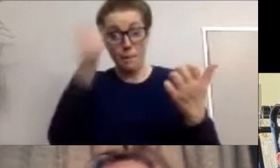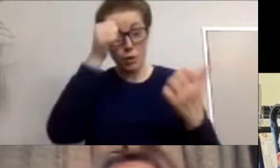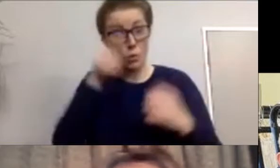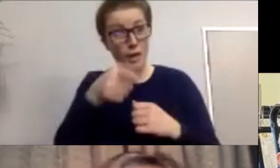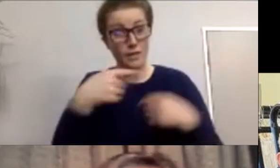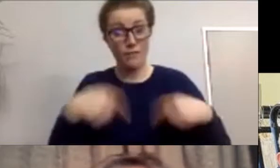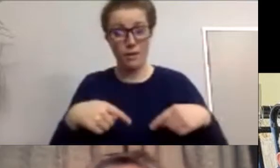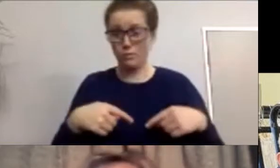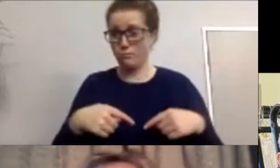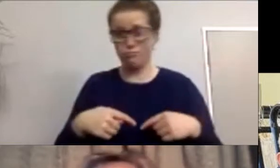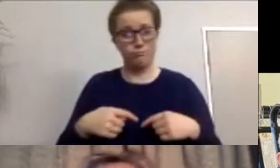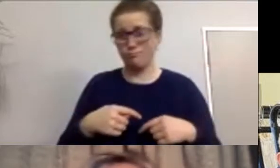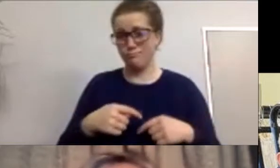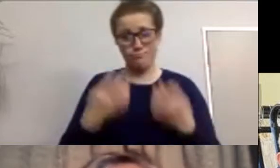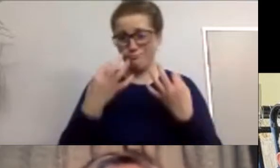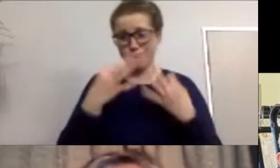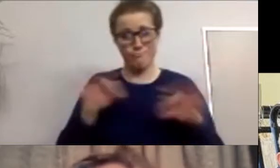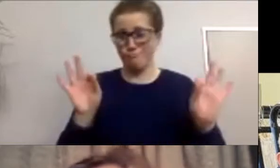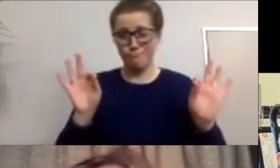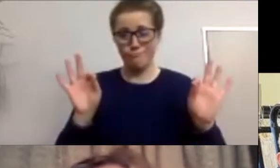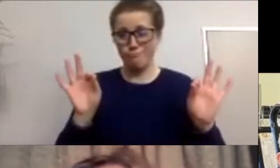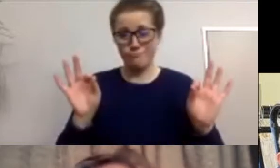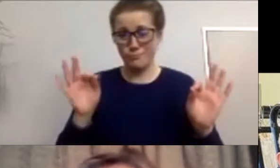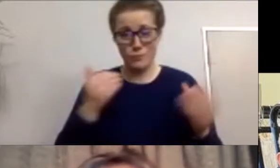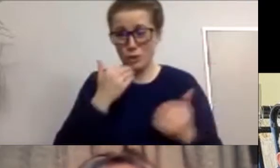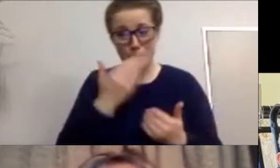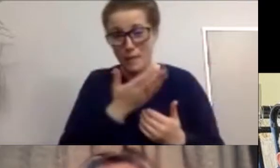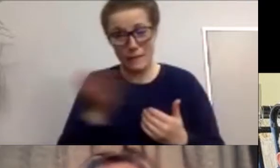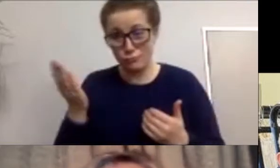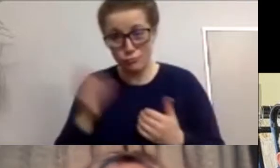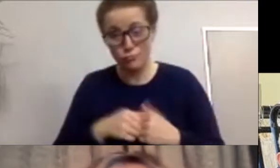so at least I knew that was something,